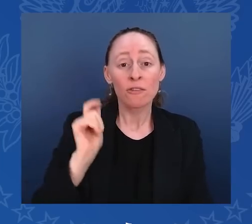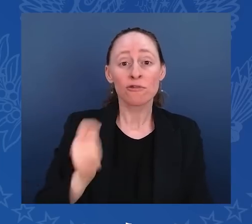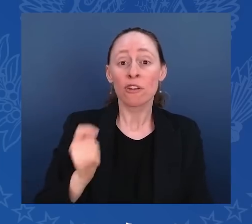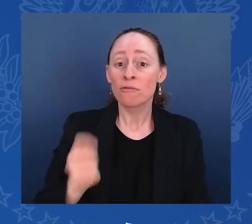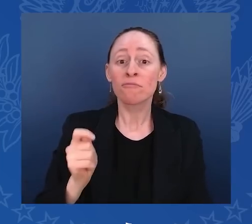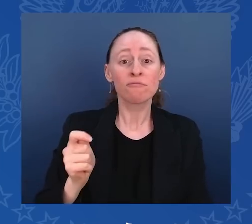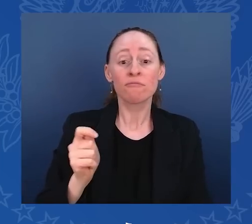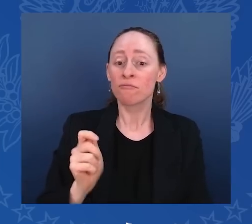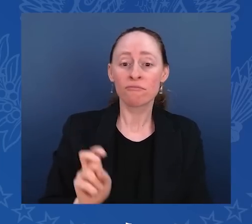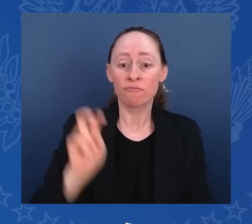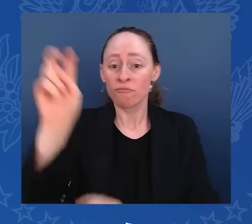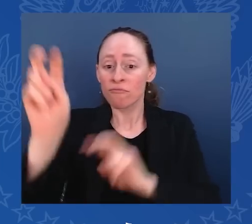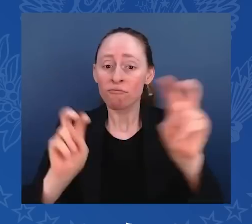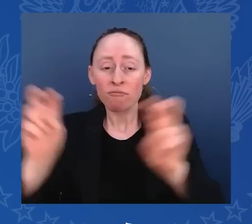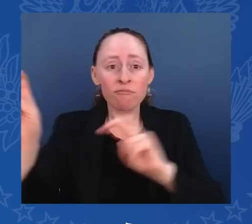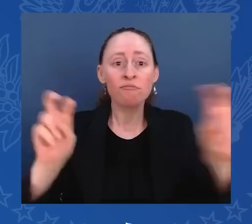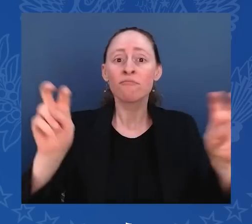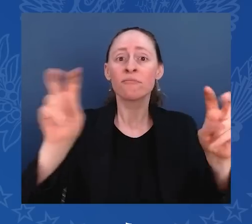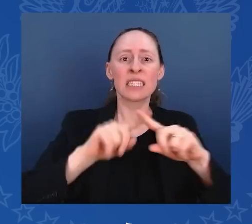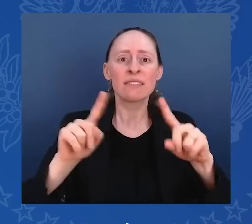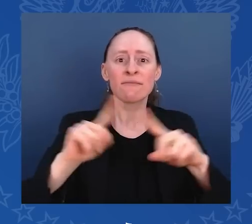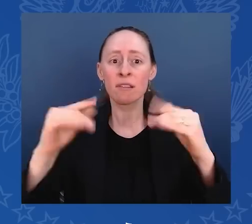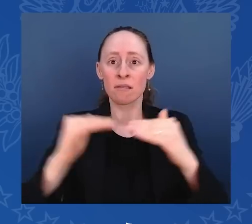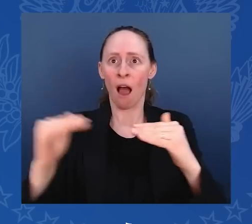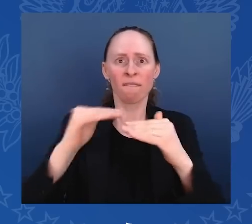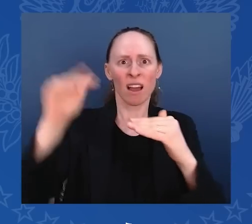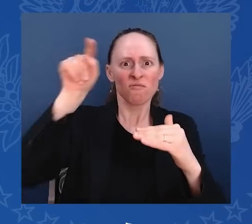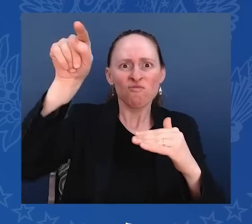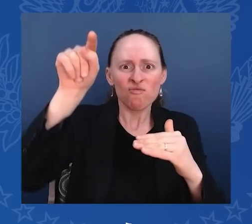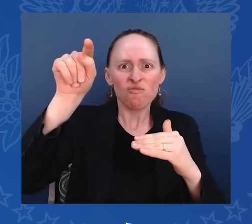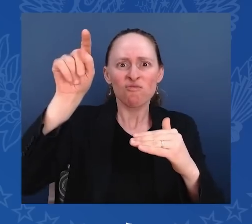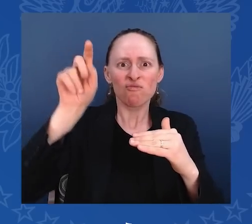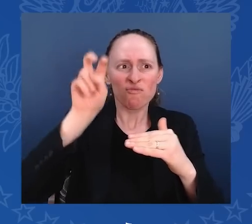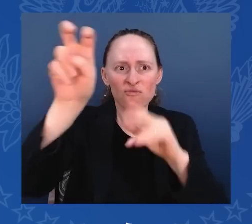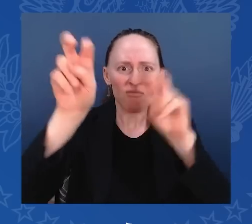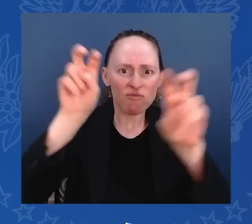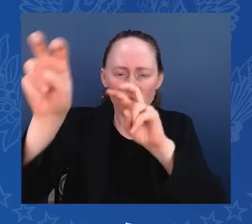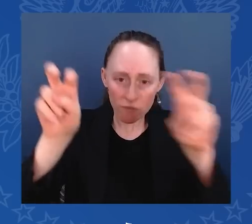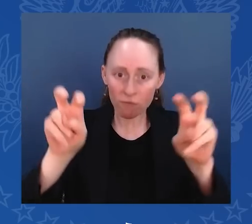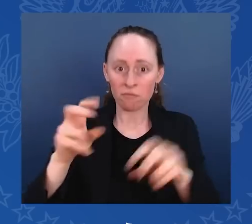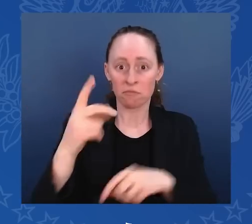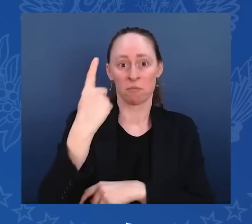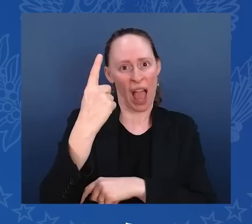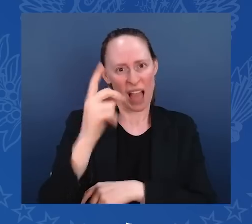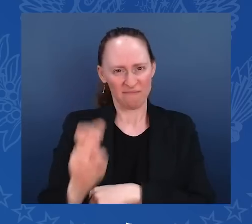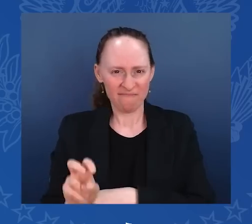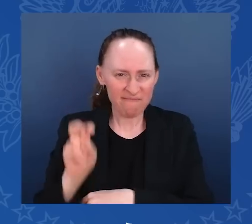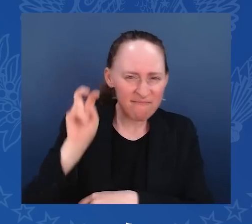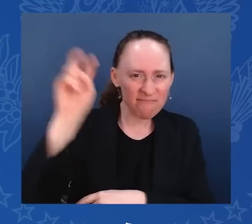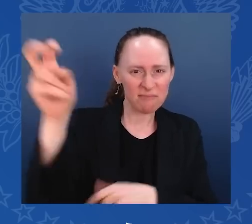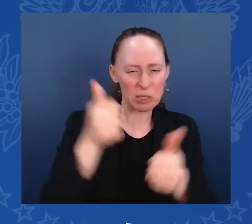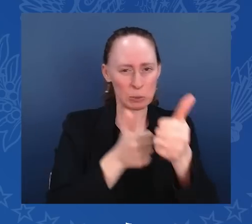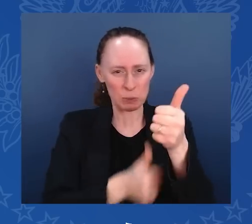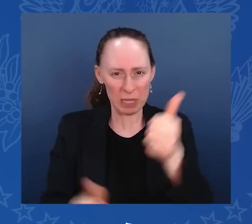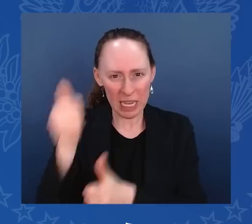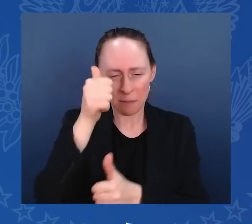and 2 judges on the Court of International Trade. And they represent the best of America. It's all about preserving the Constitution.